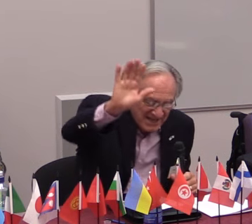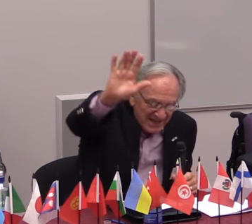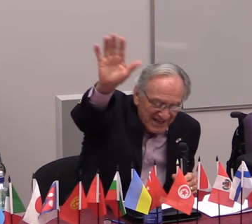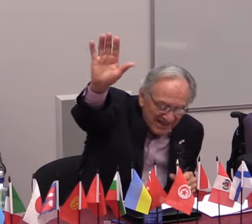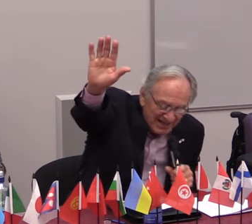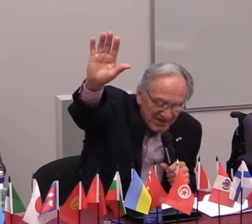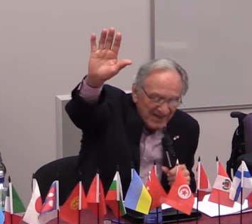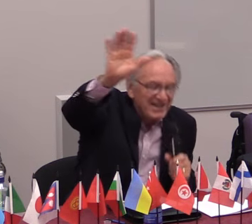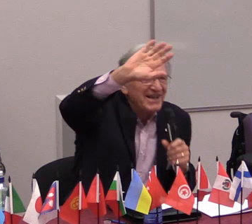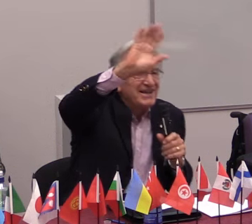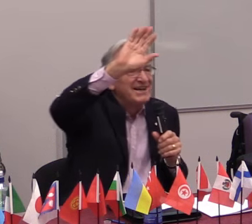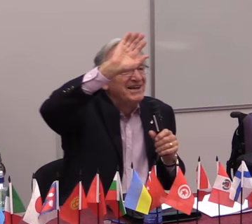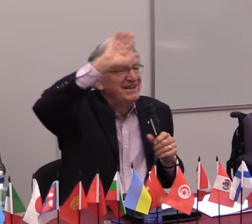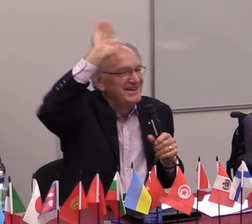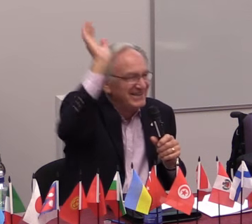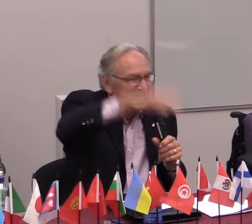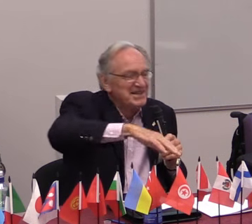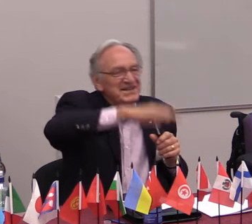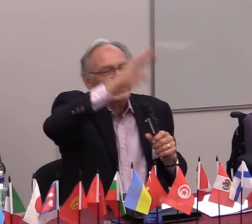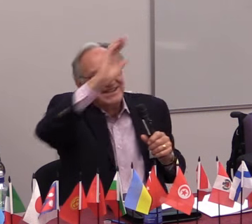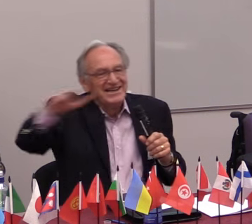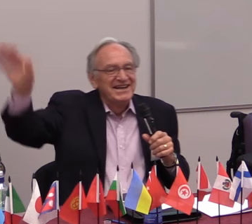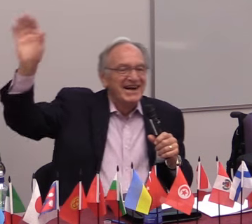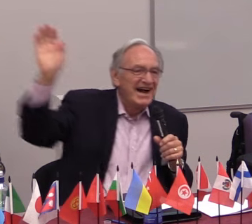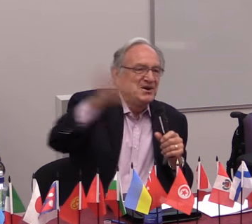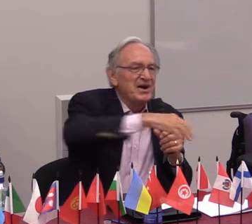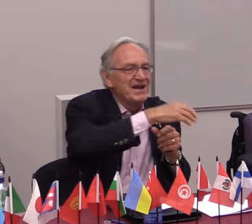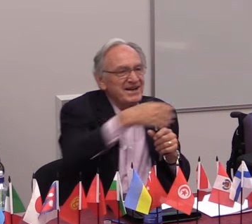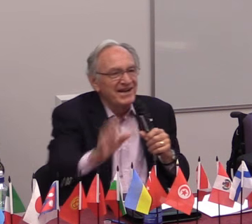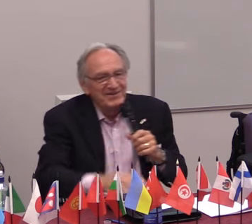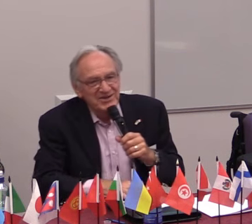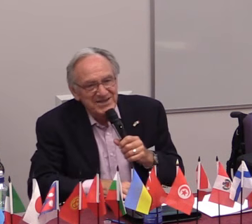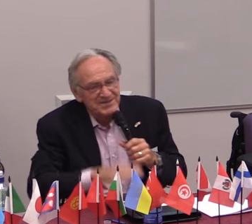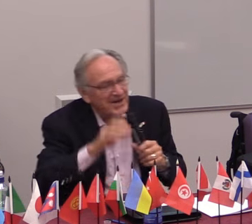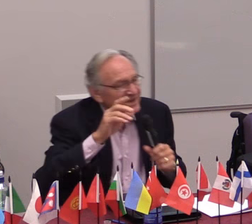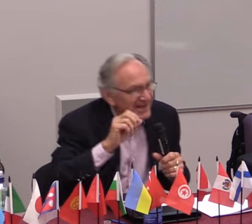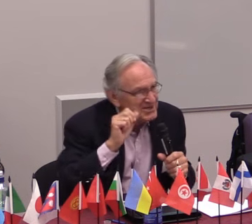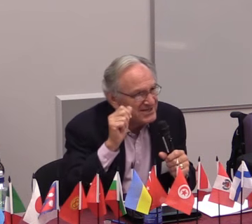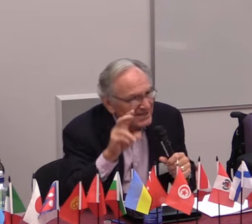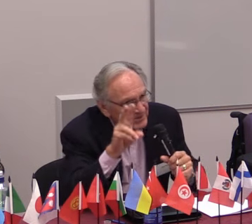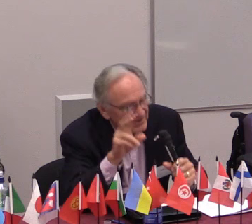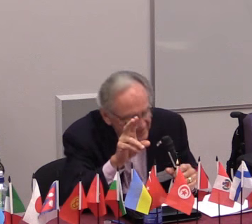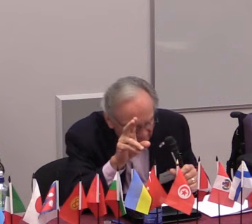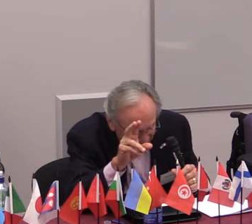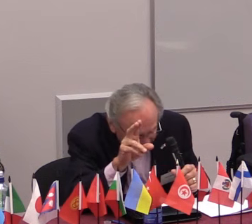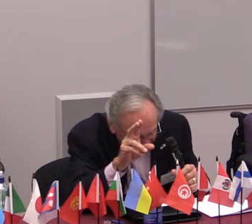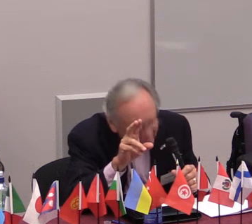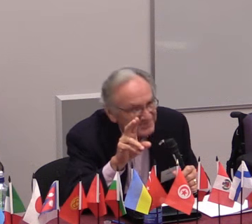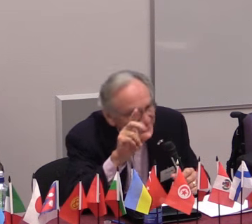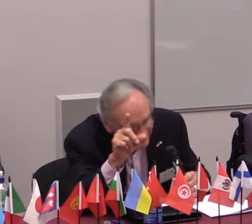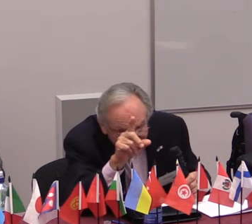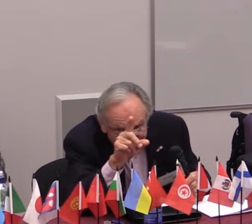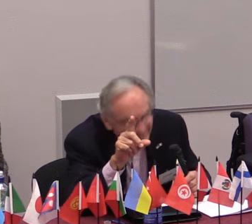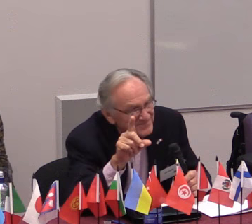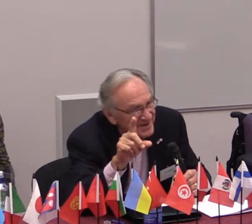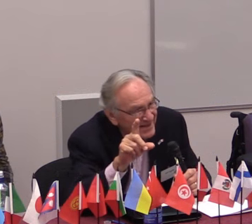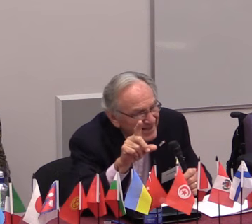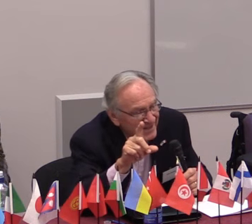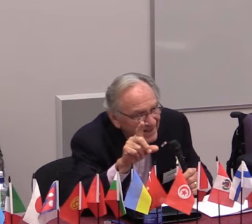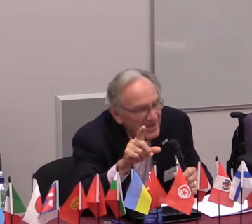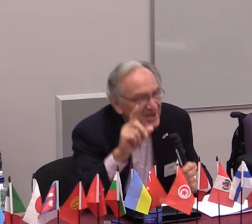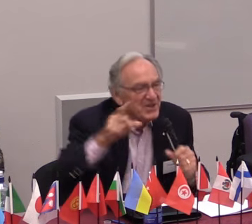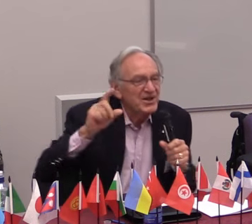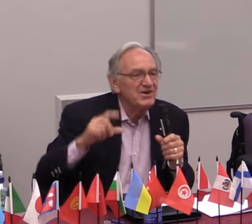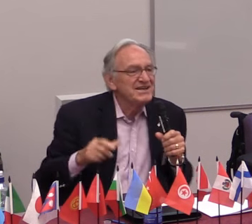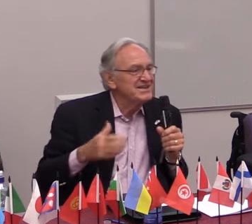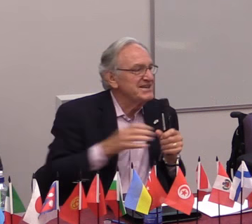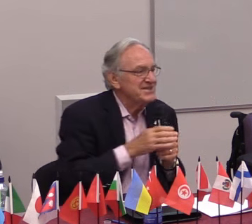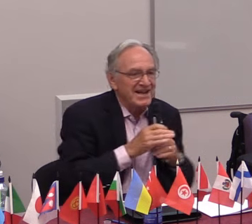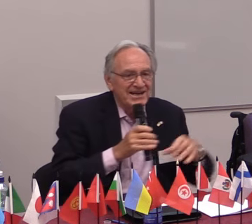I may not have another chance. Can I just say a couple of other things? There is a saying